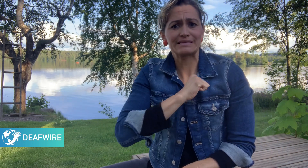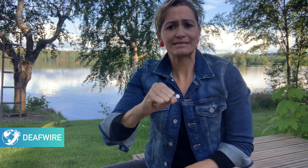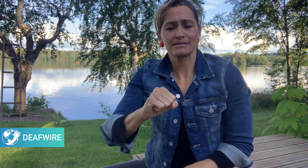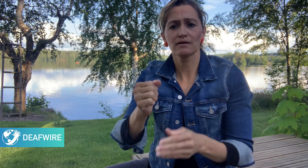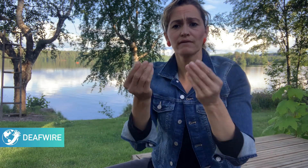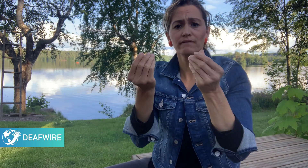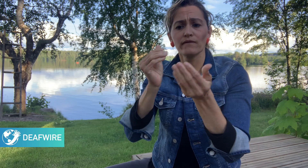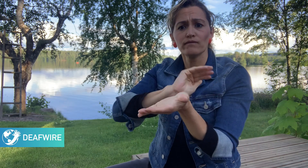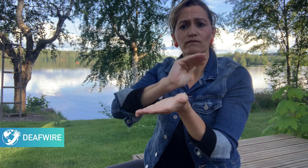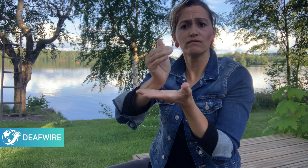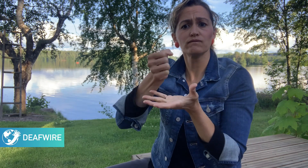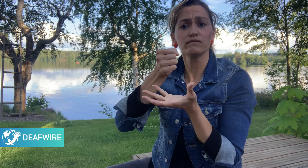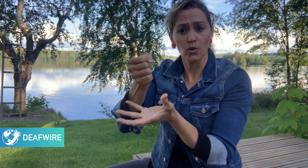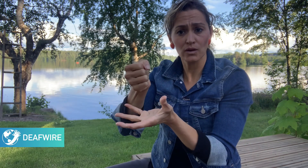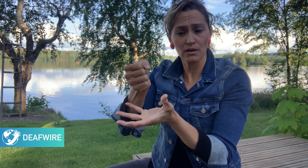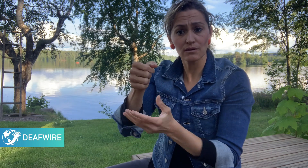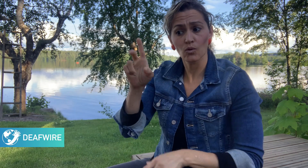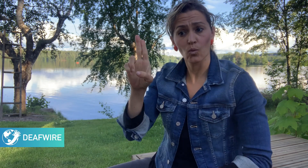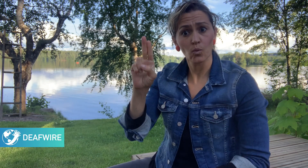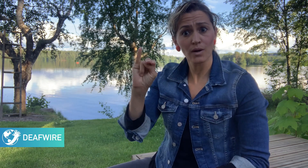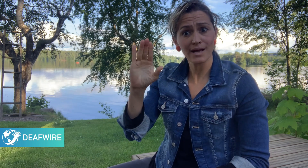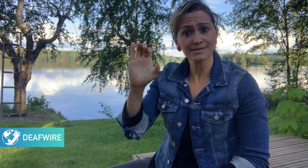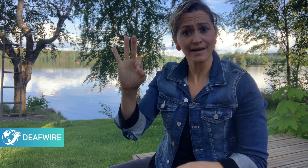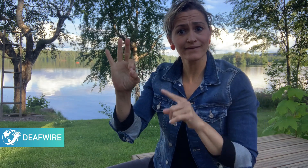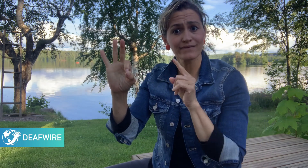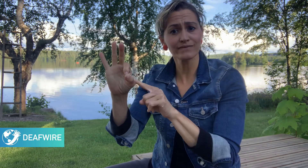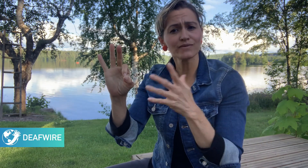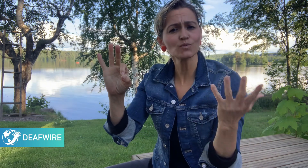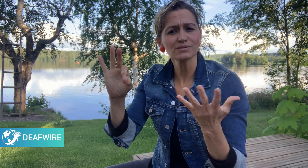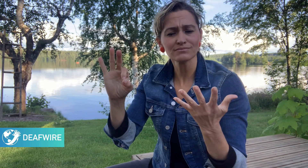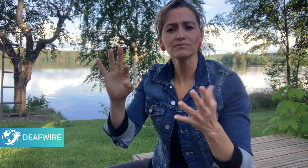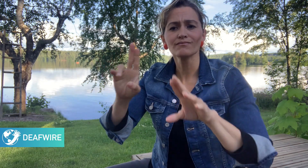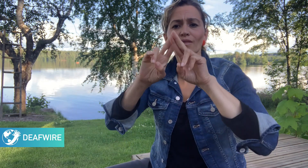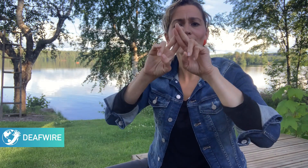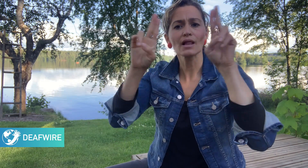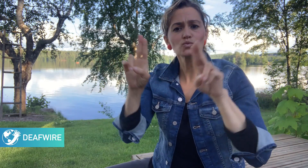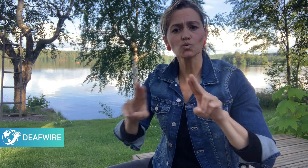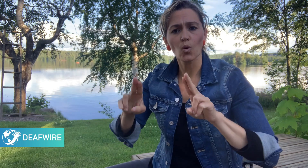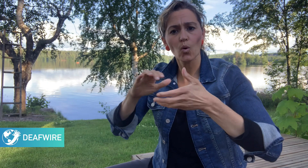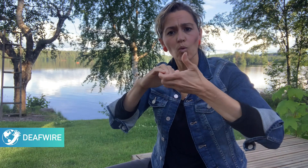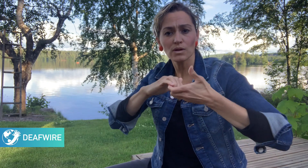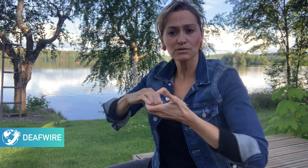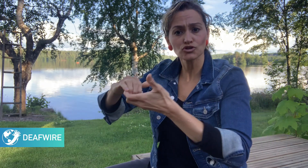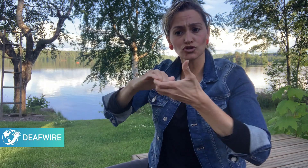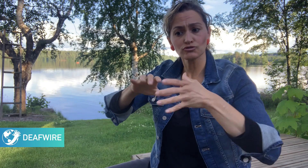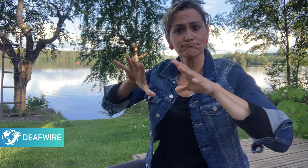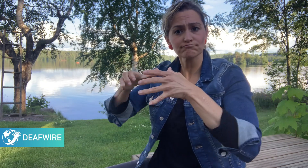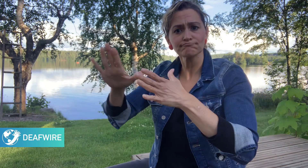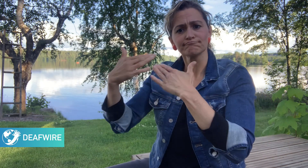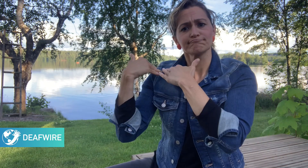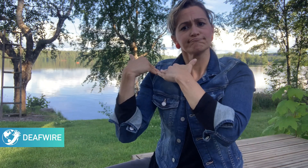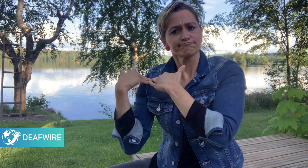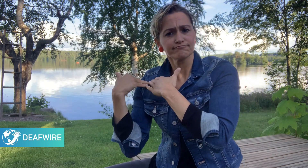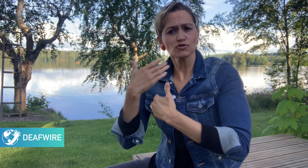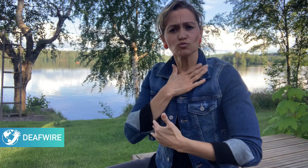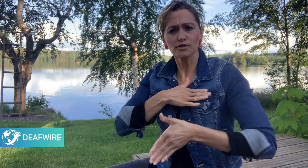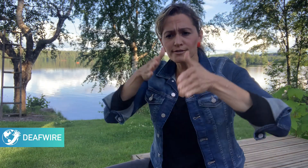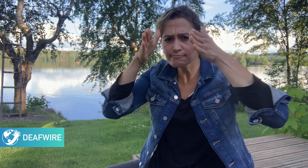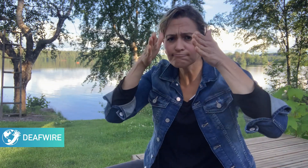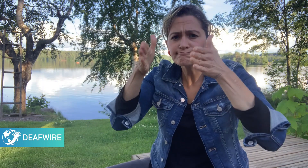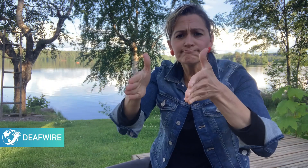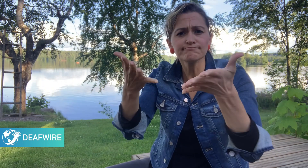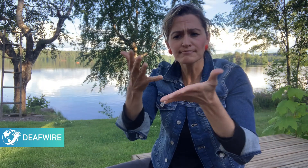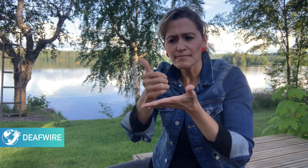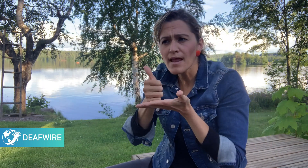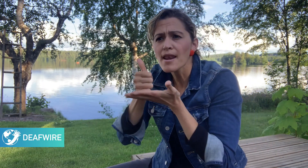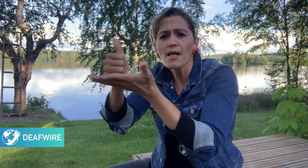is an international organization that focuses on helping